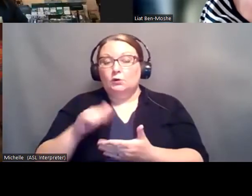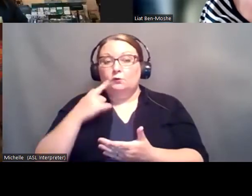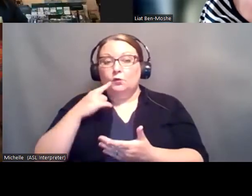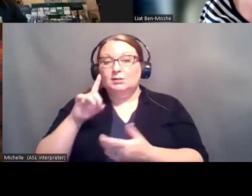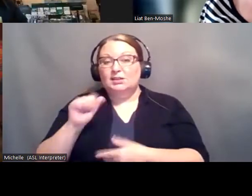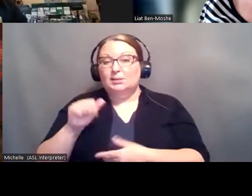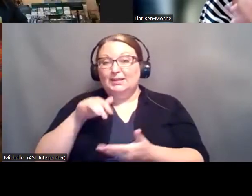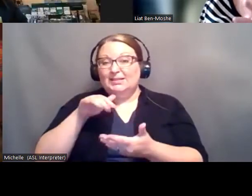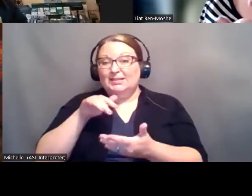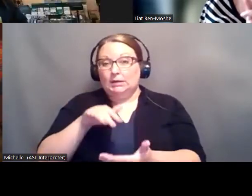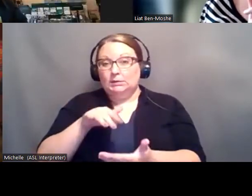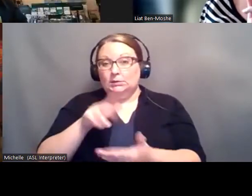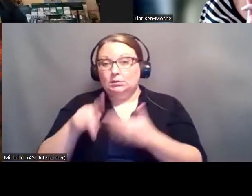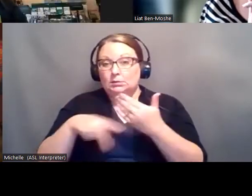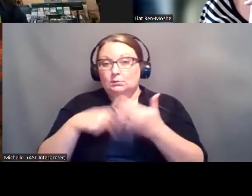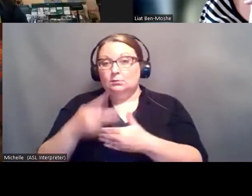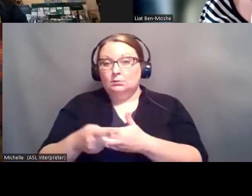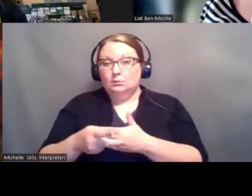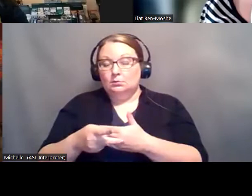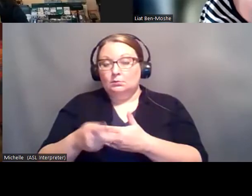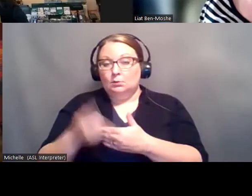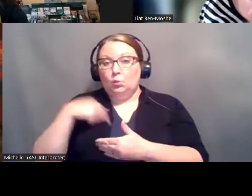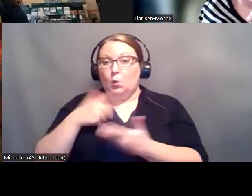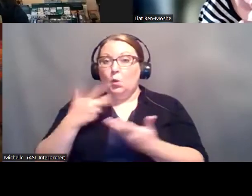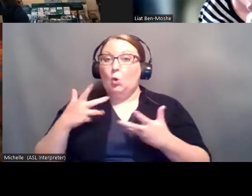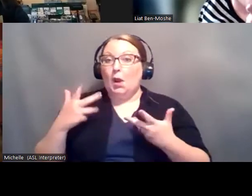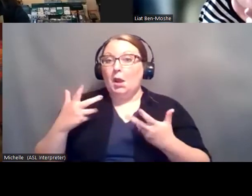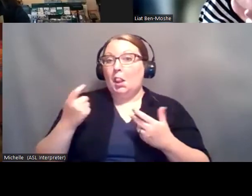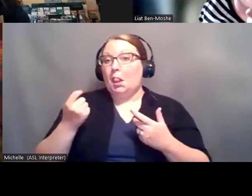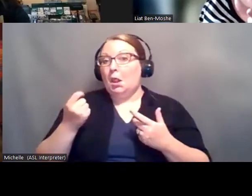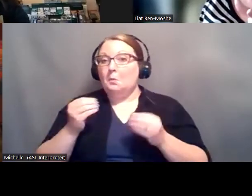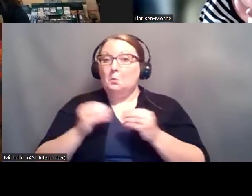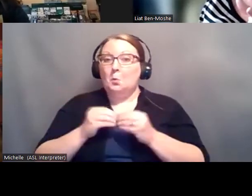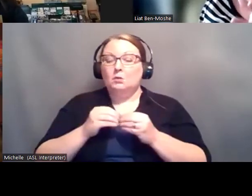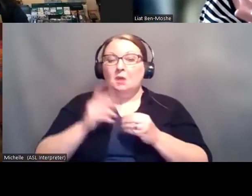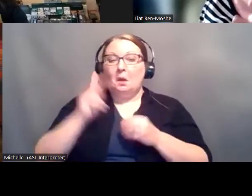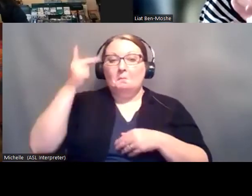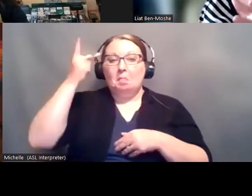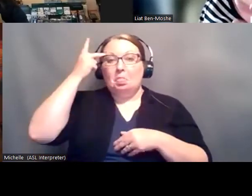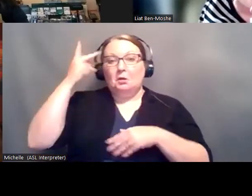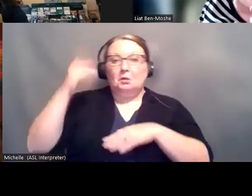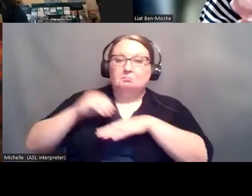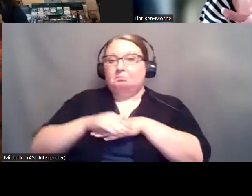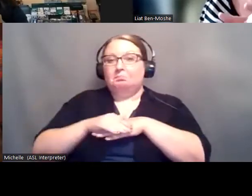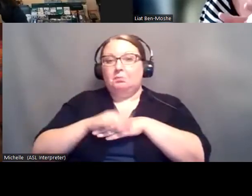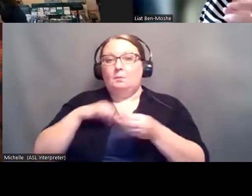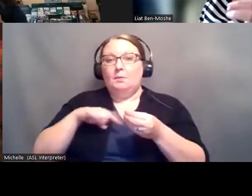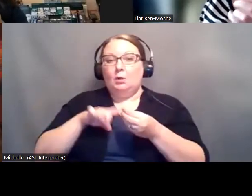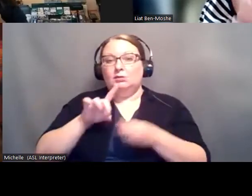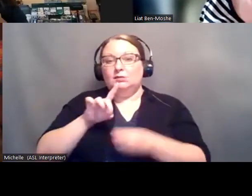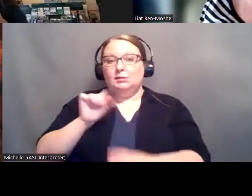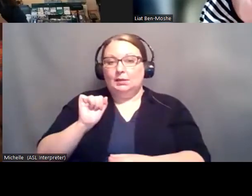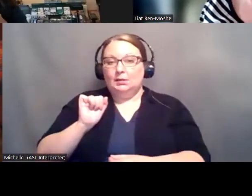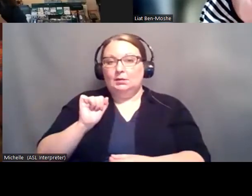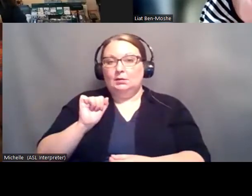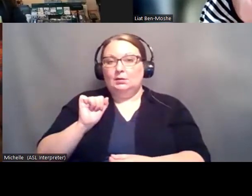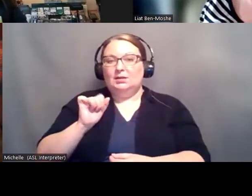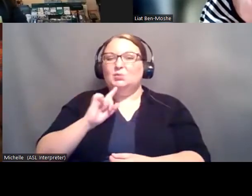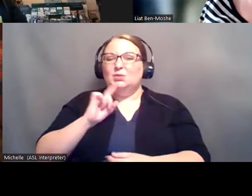So we already were at least a little bit politicized about disability and I think this is very important to know.